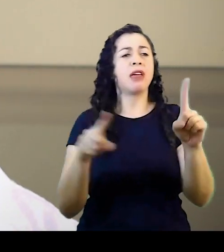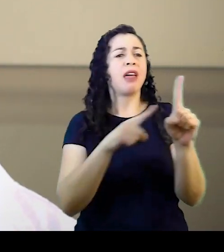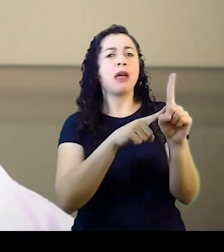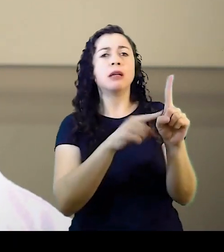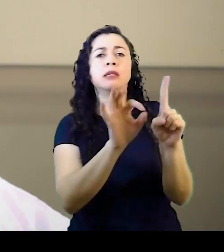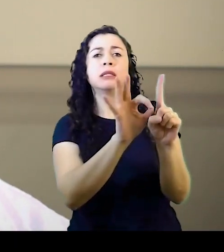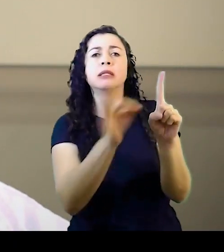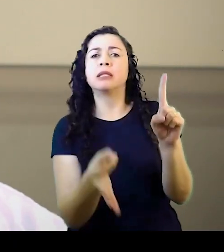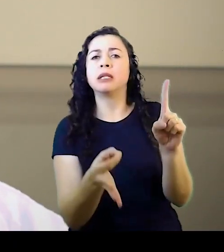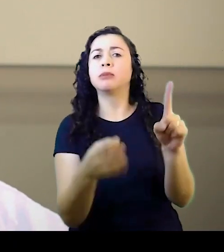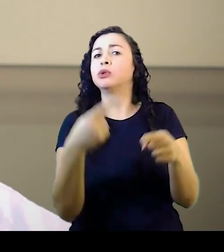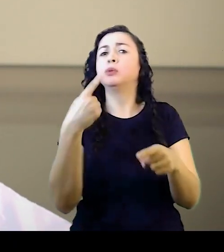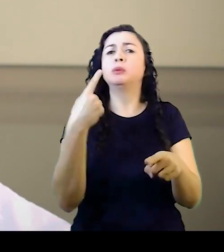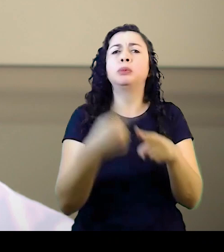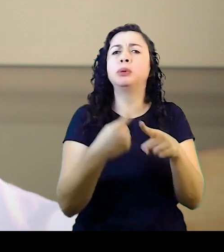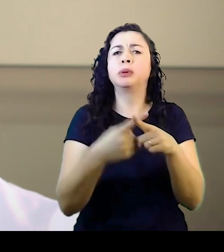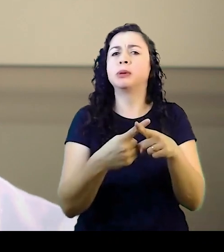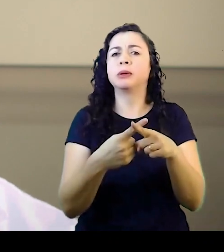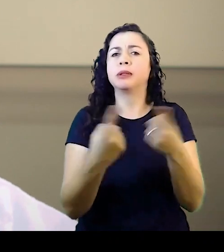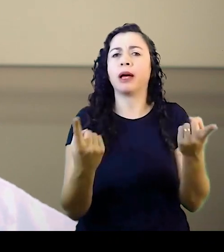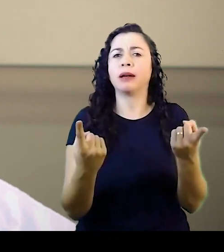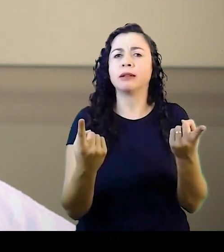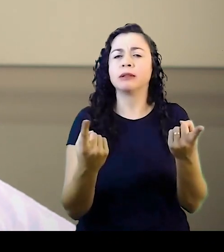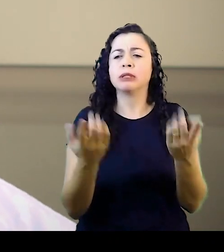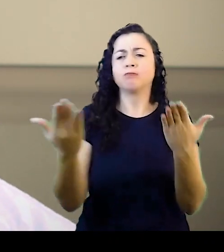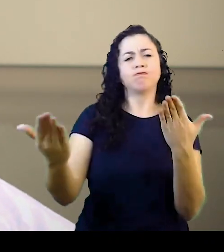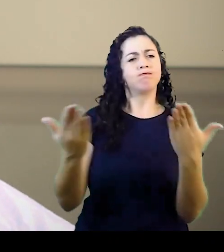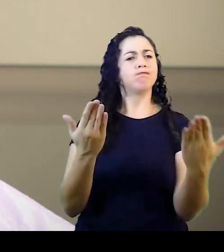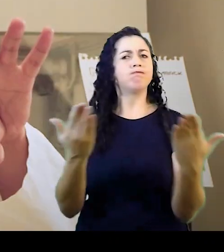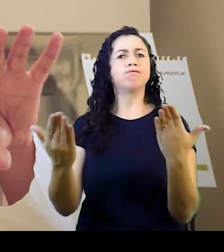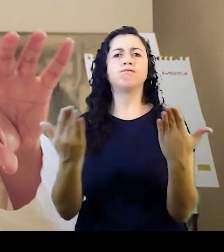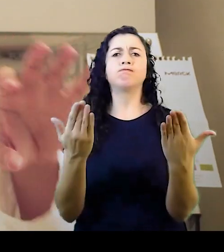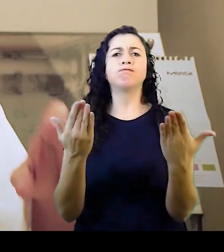with the same virus, than another person who will present a mild illness.